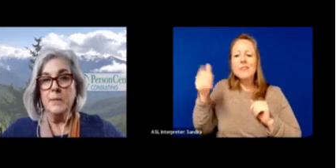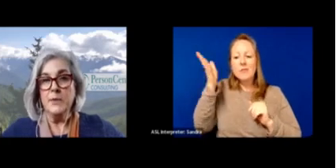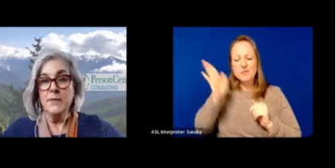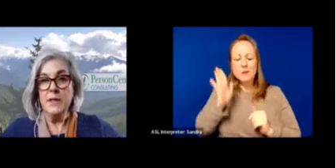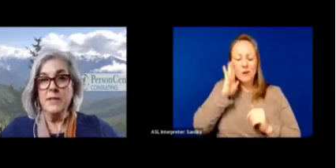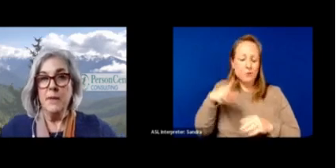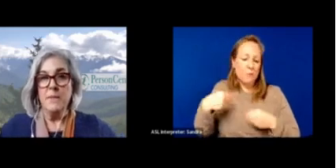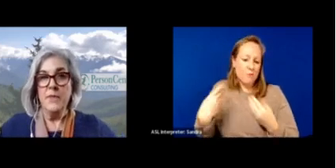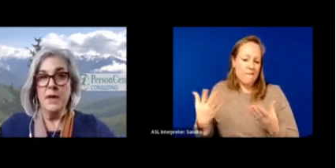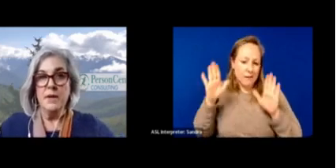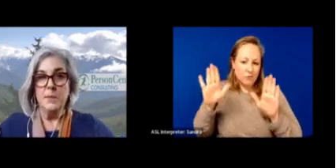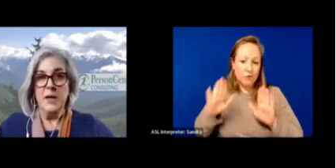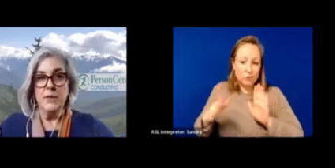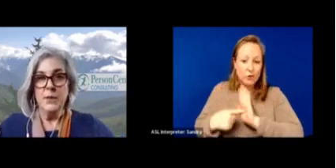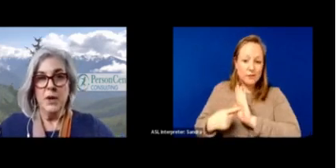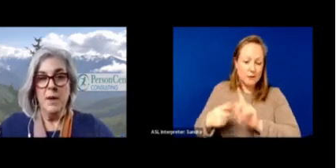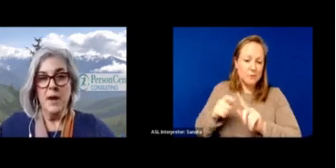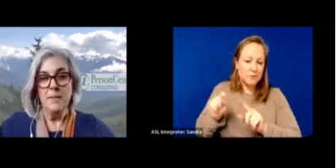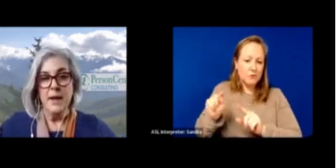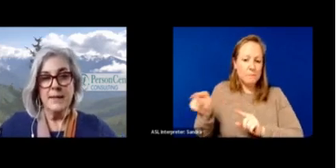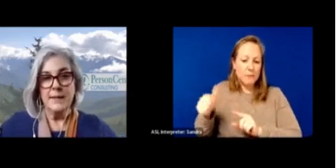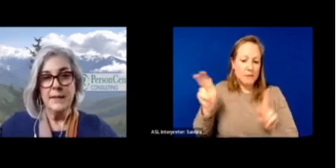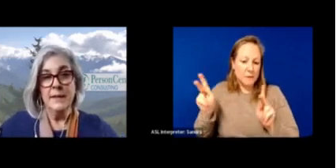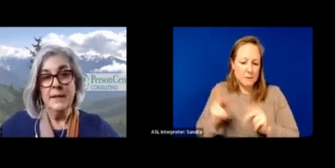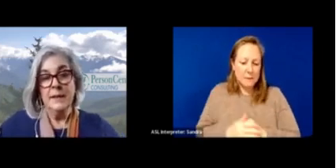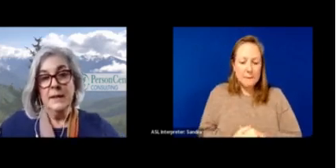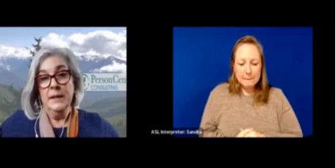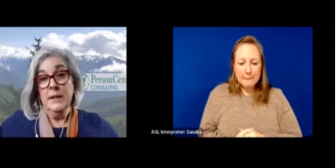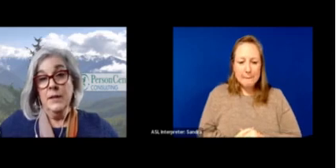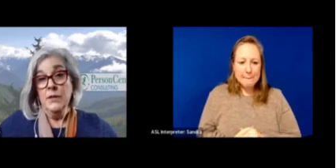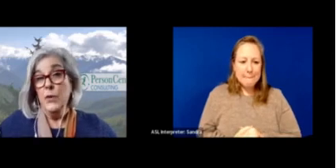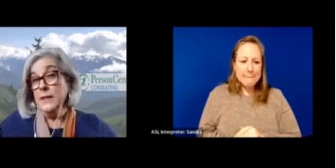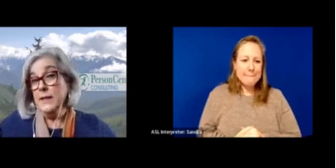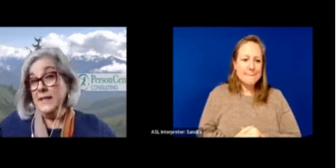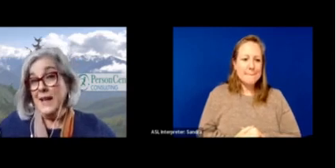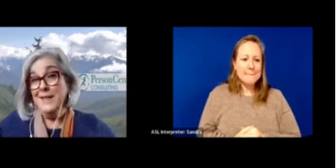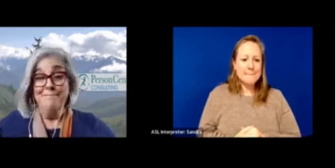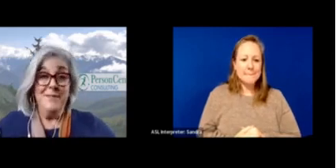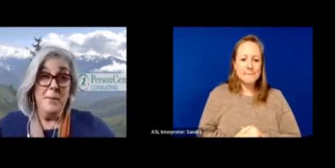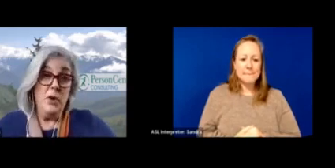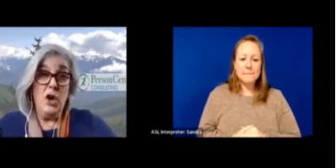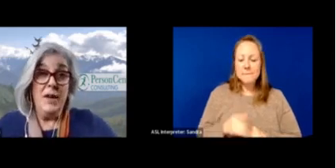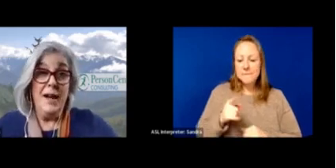examples of these from the speakers who are coming up next. So this is a some people call it